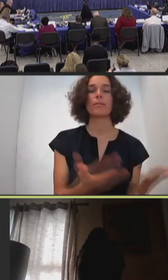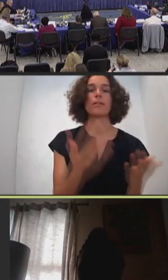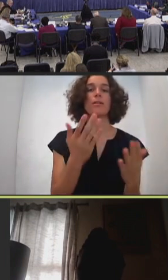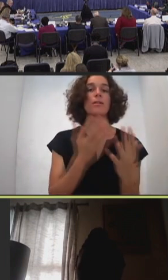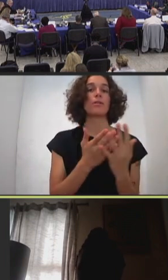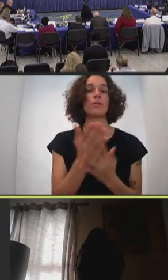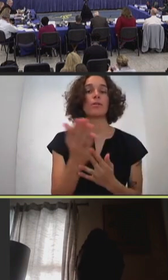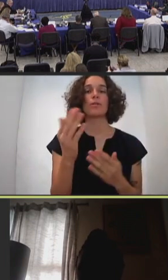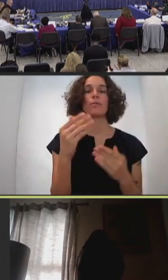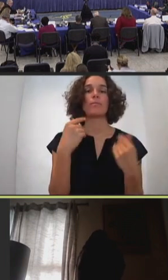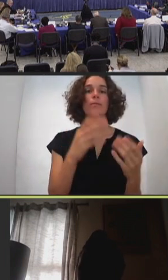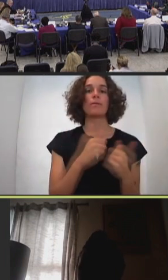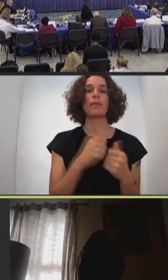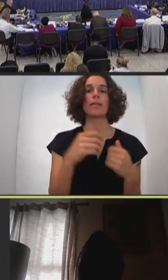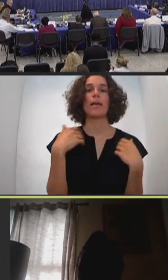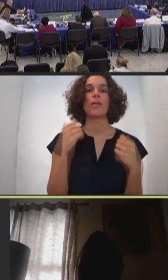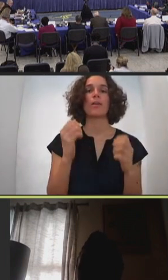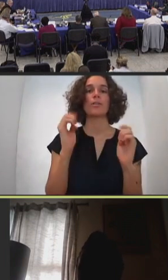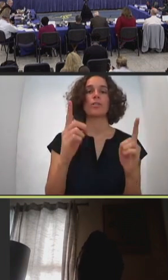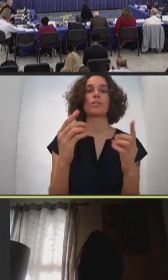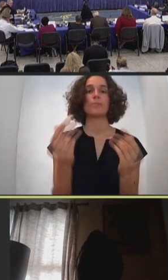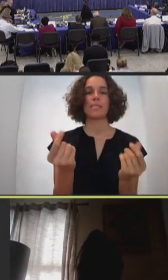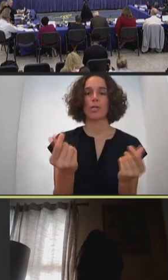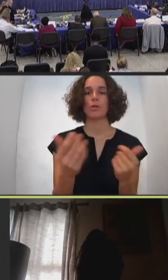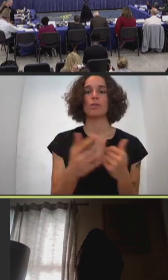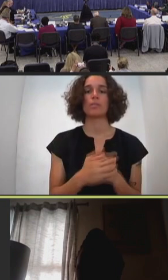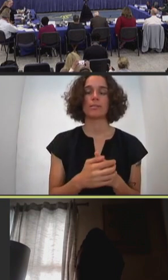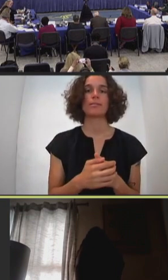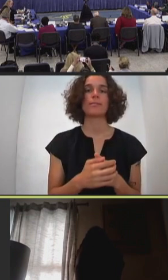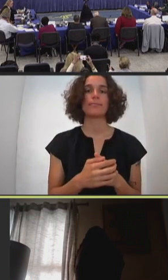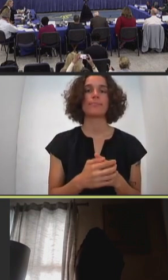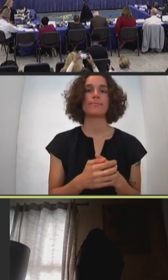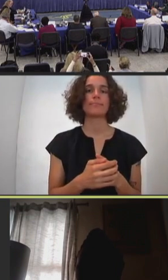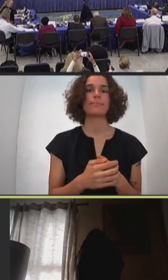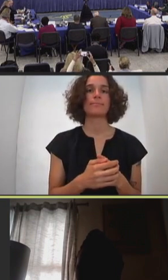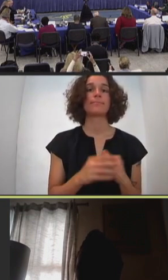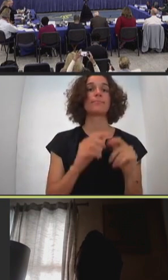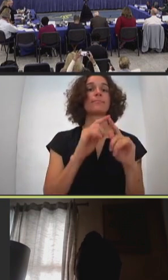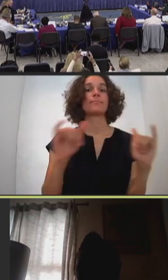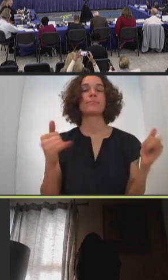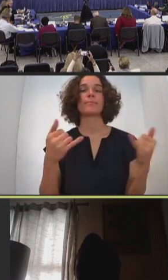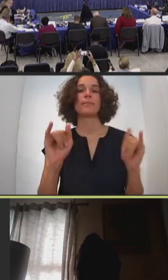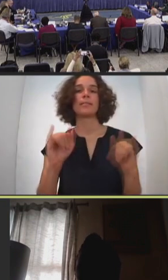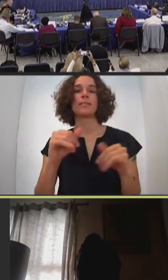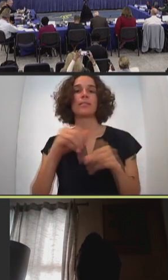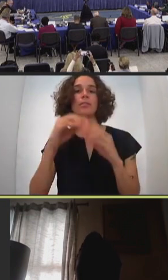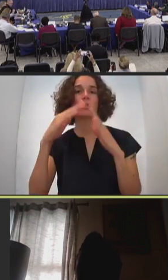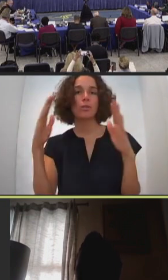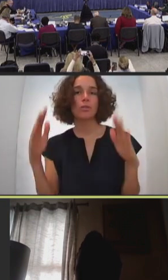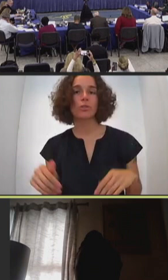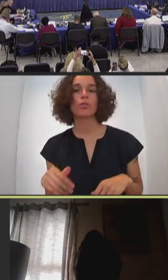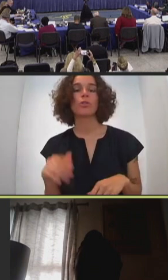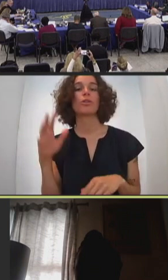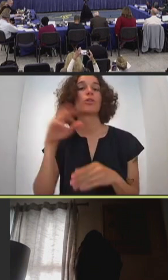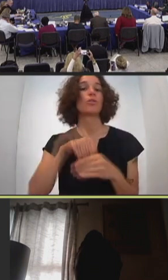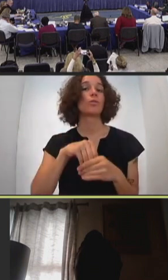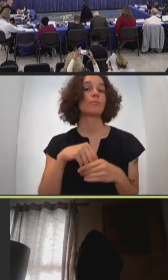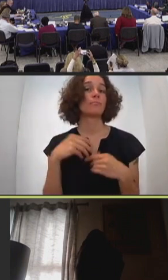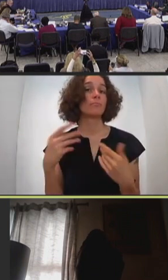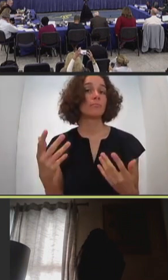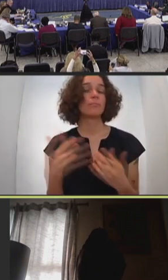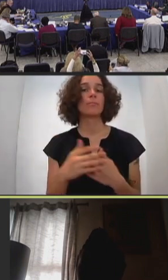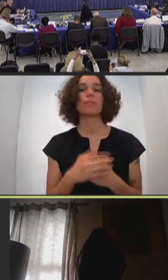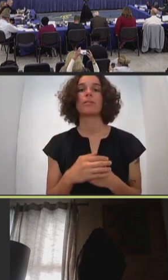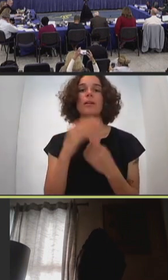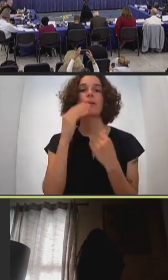them with health education materials while they are still in the shelter including information on